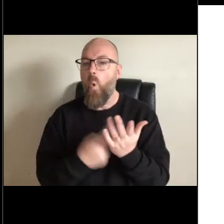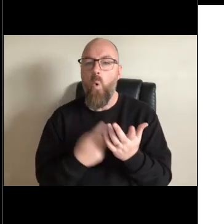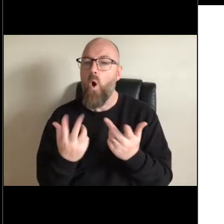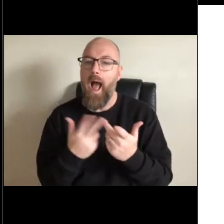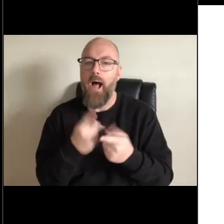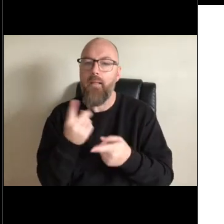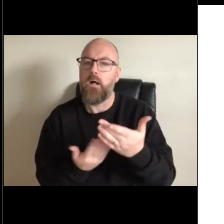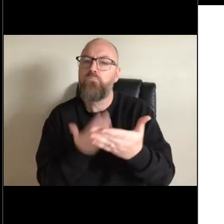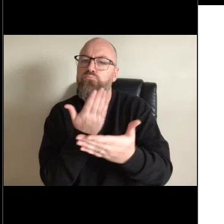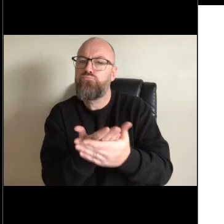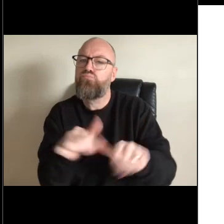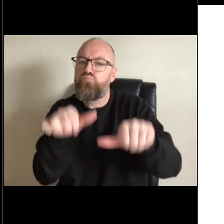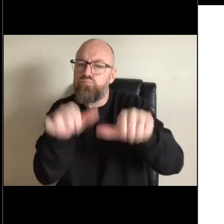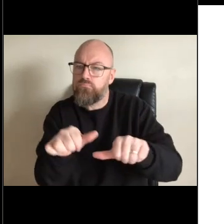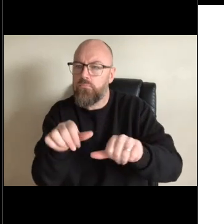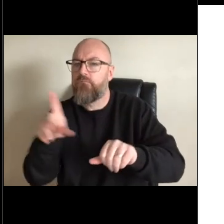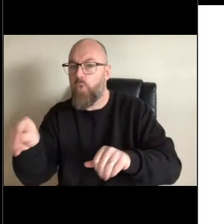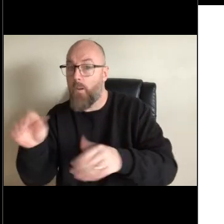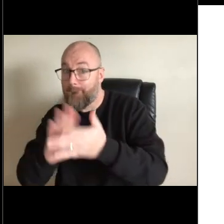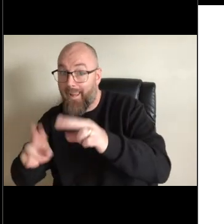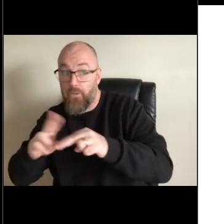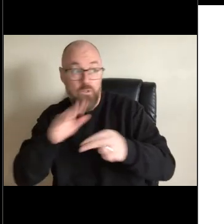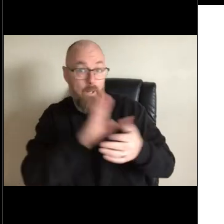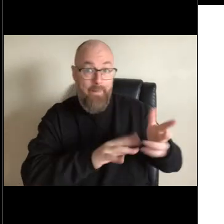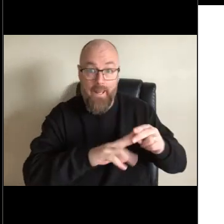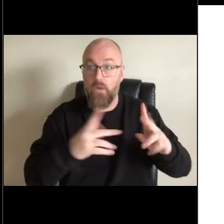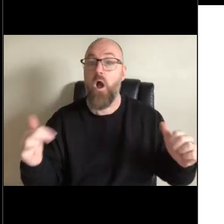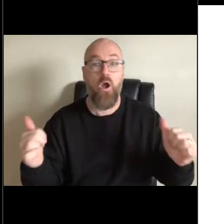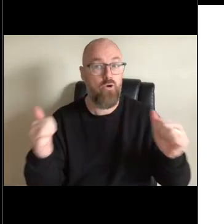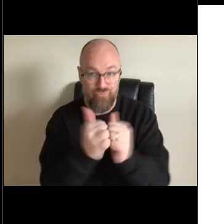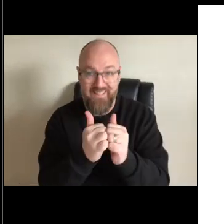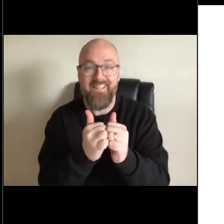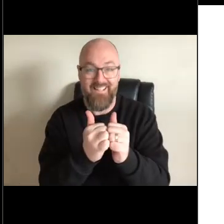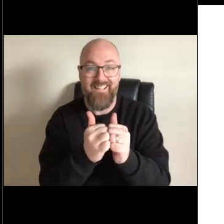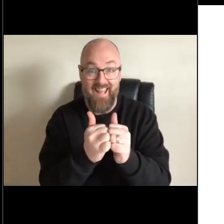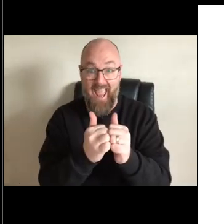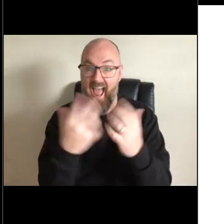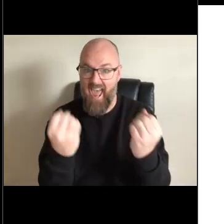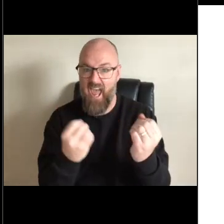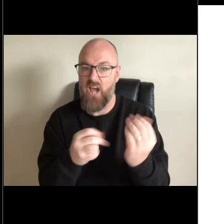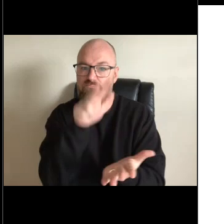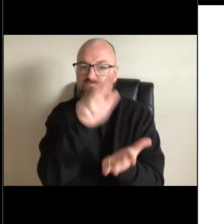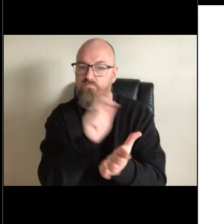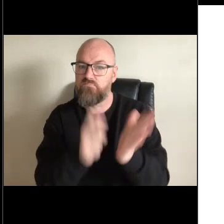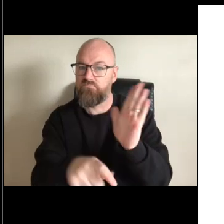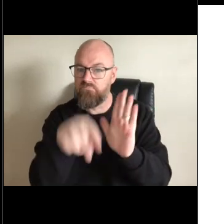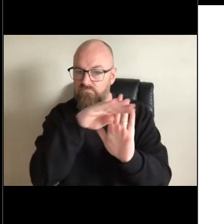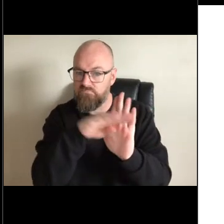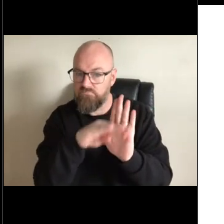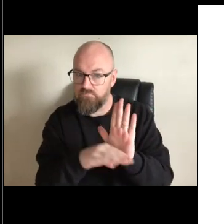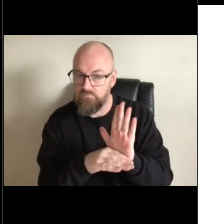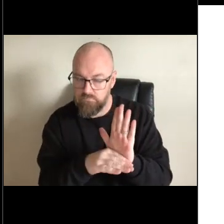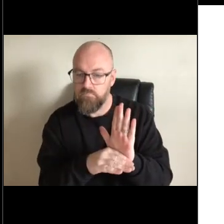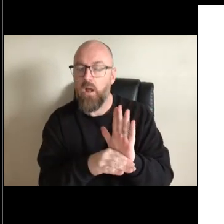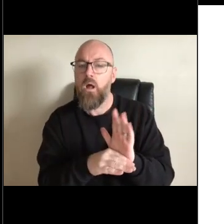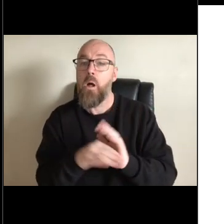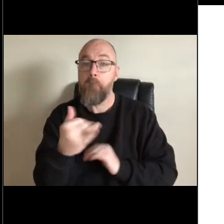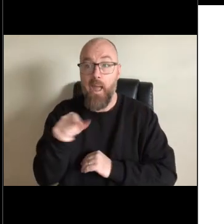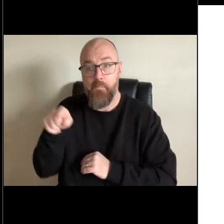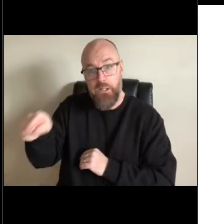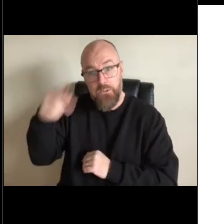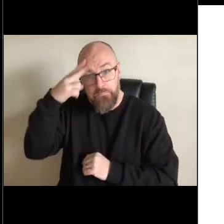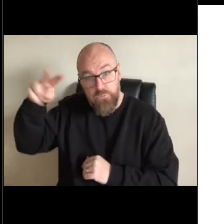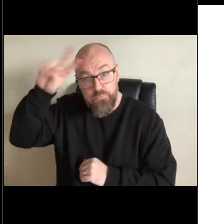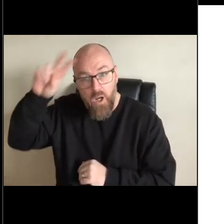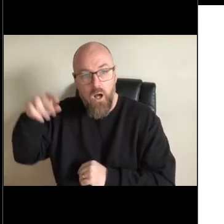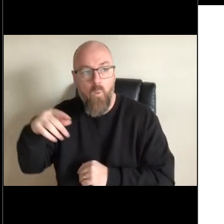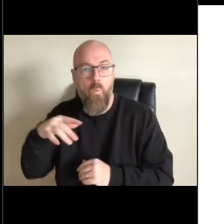previously and for whatever reason one or each of the parents um want to change those final orders